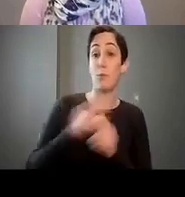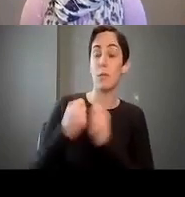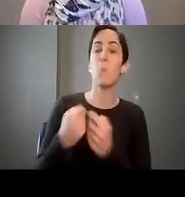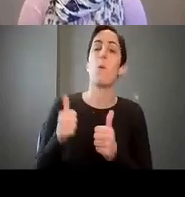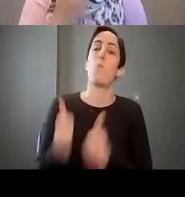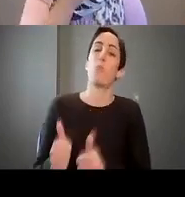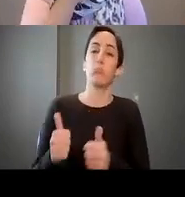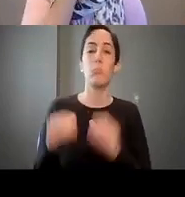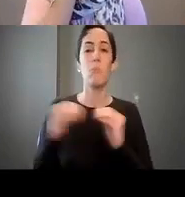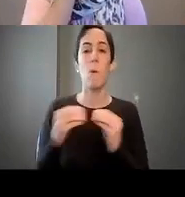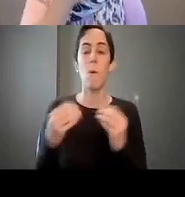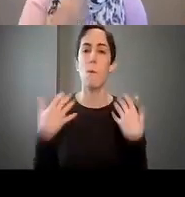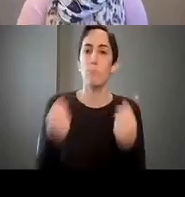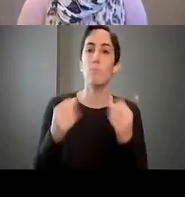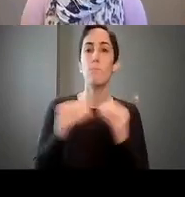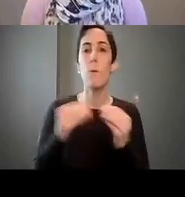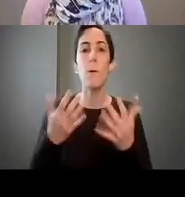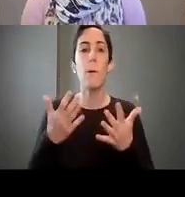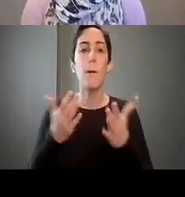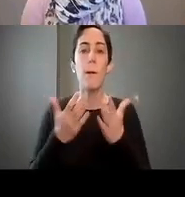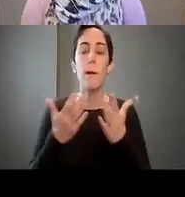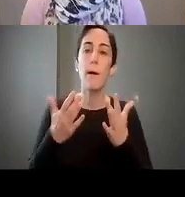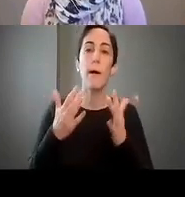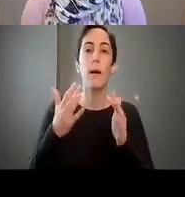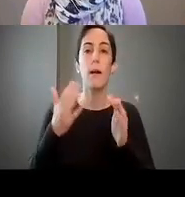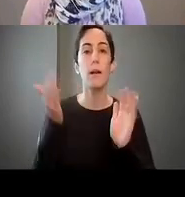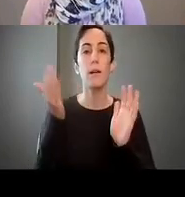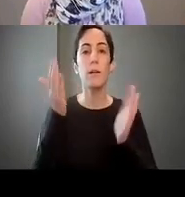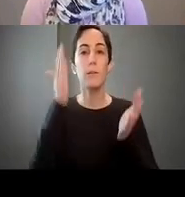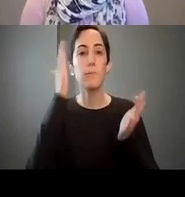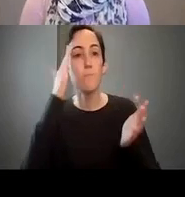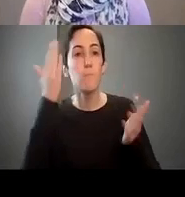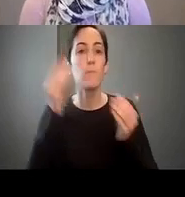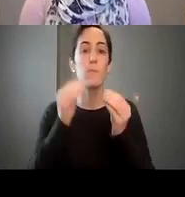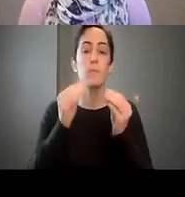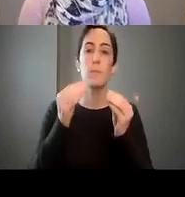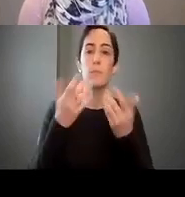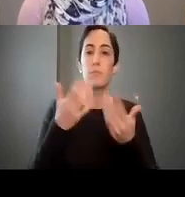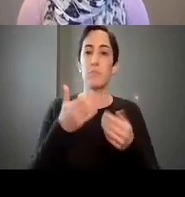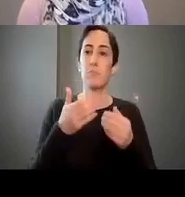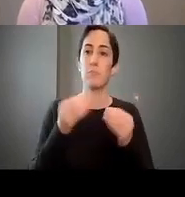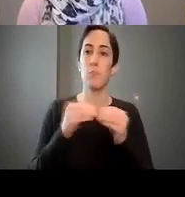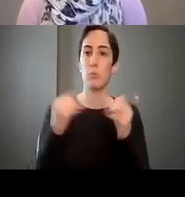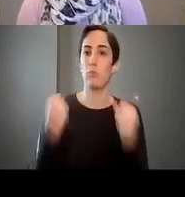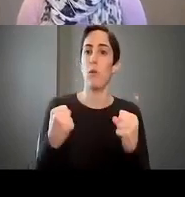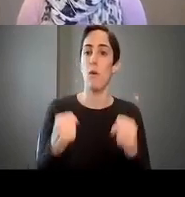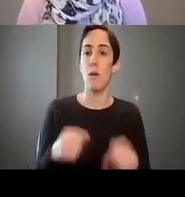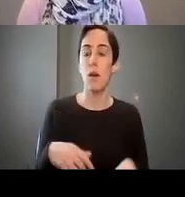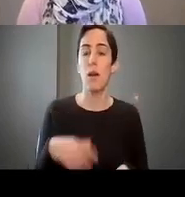have to see things the same way." I'm really is promoted by saying, "We don't touching my face. sorry. We don't have to have to see things the same way." I'm see things the same way but it's really touching my face. sorry. We don't have to